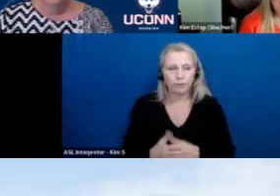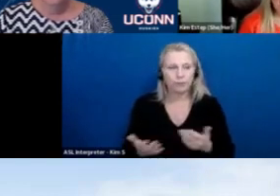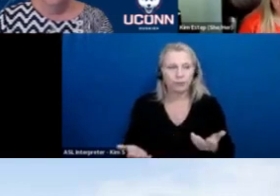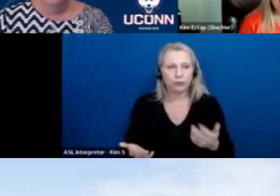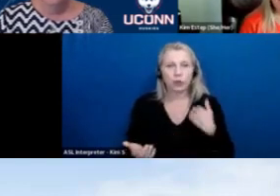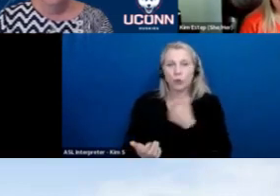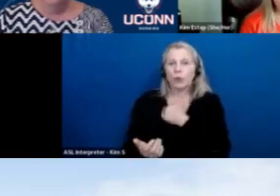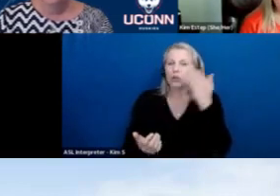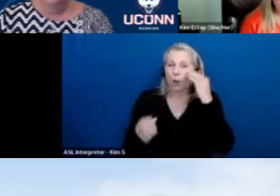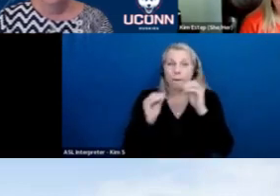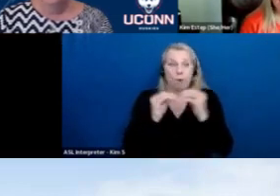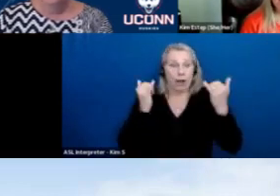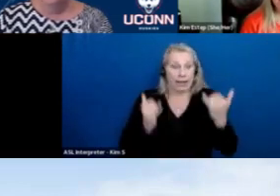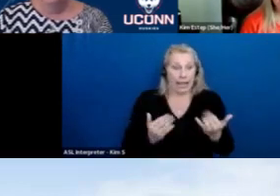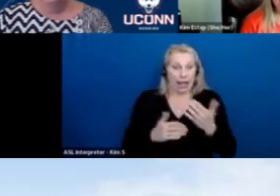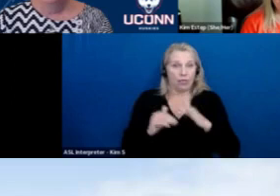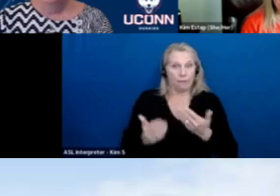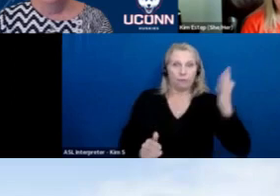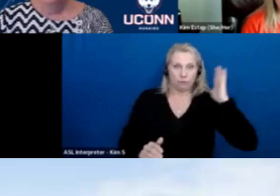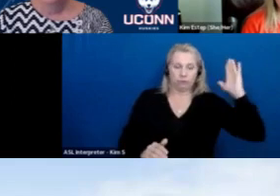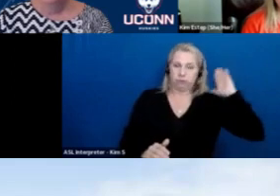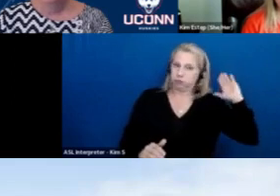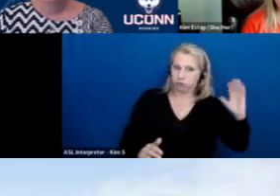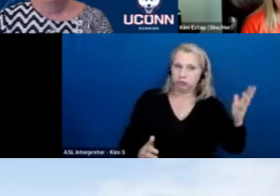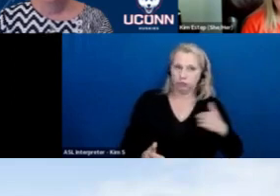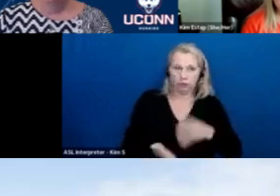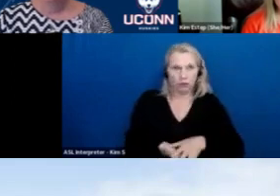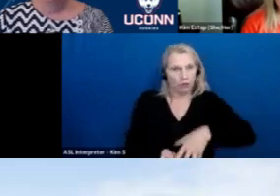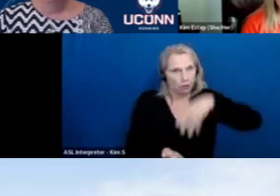more now than we ever have before we've learned a lot over